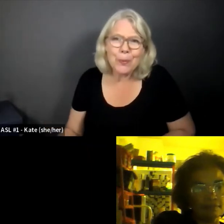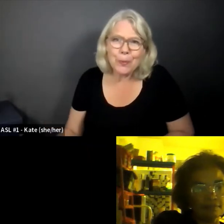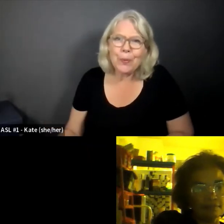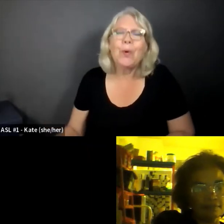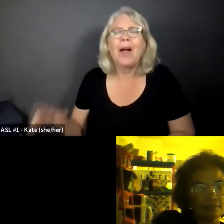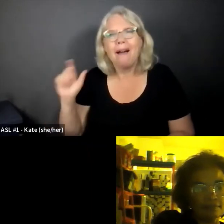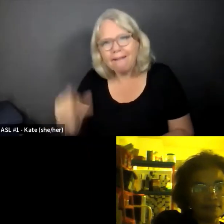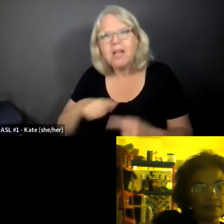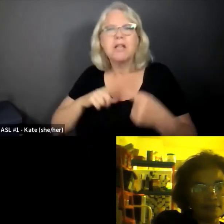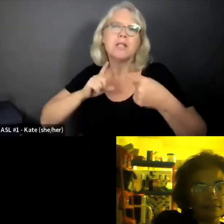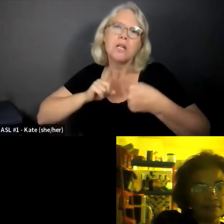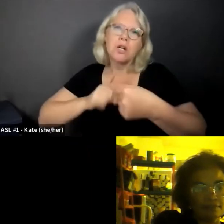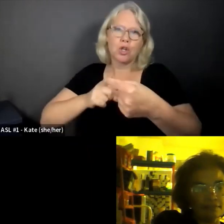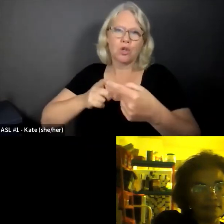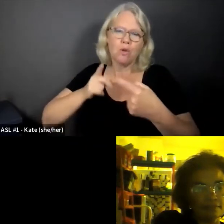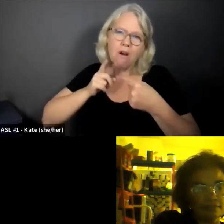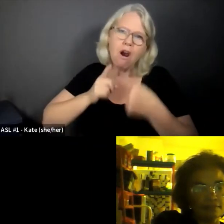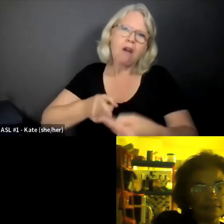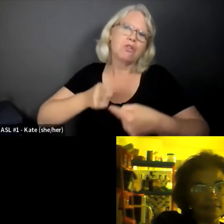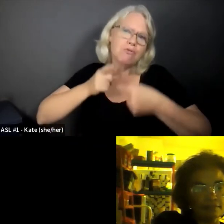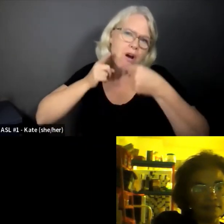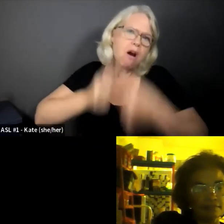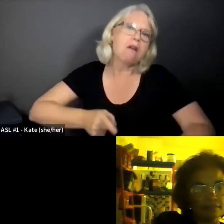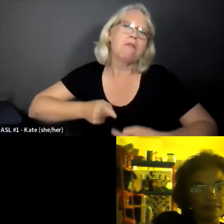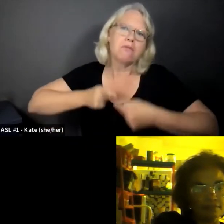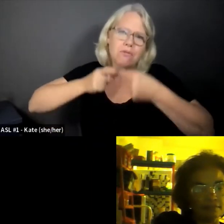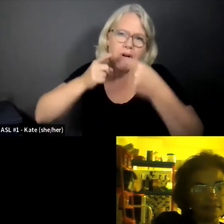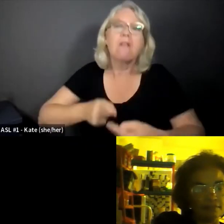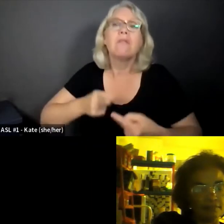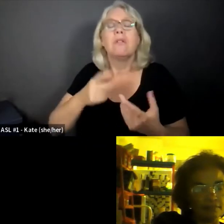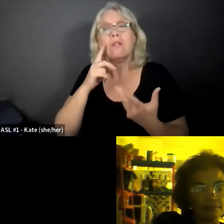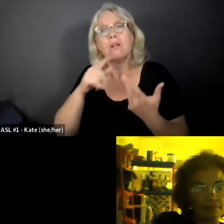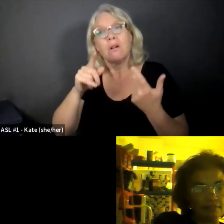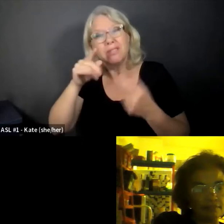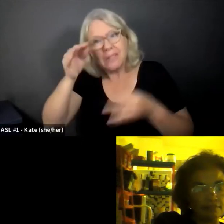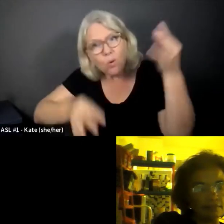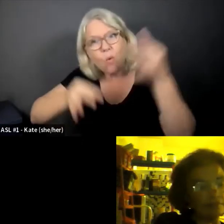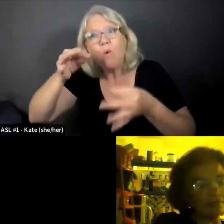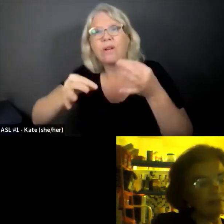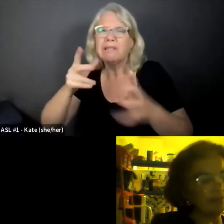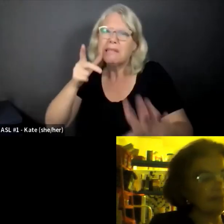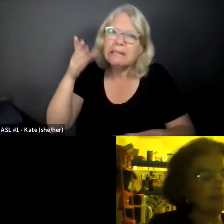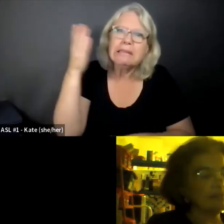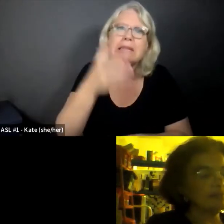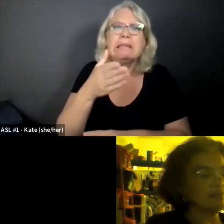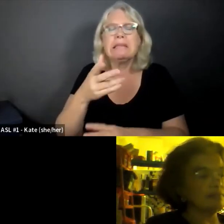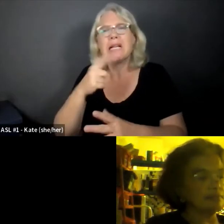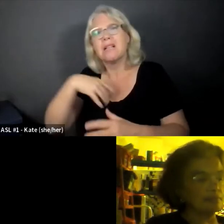BUT ONE THAT IS FIERCELY ACTIVE AS WE HAVE TO KEEP AT IT TO COMPEL THE WORLD TO SEE AND